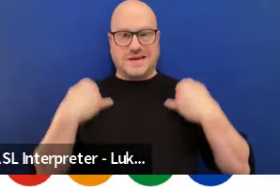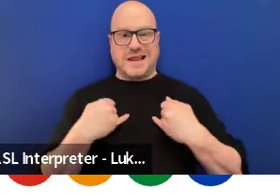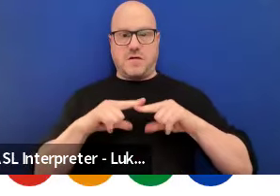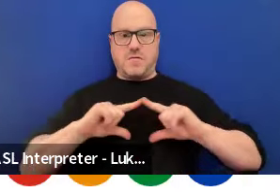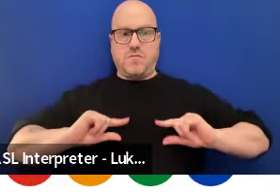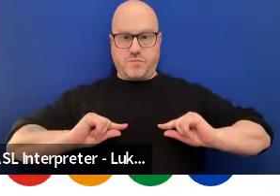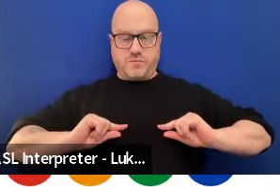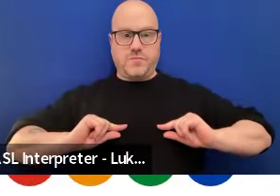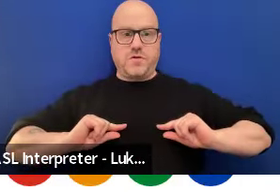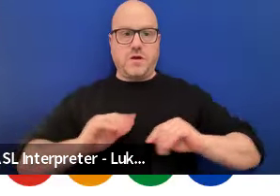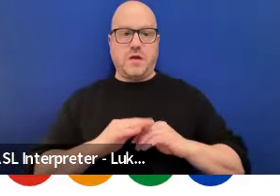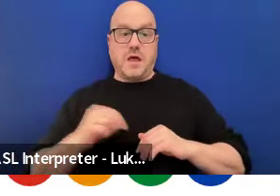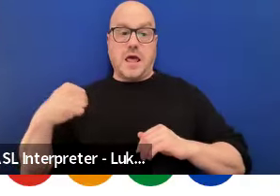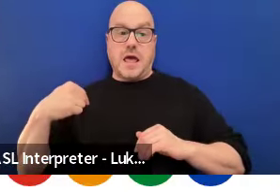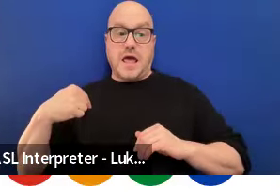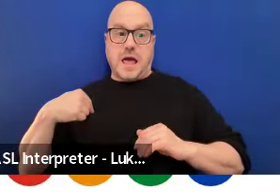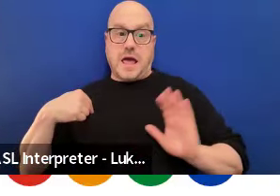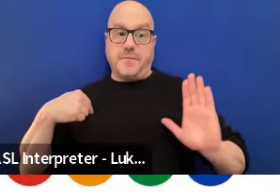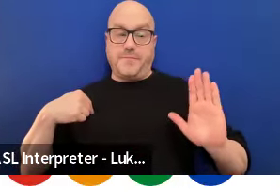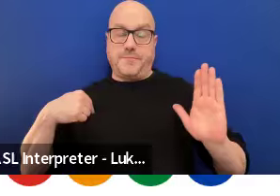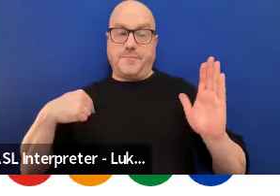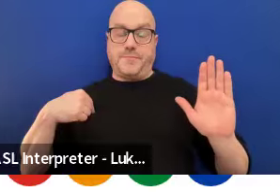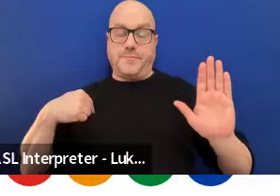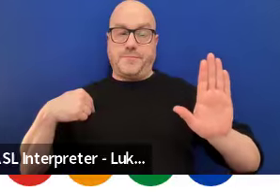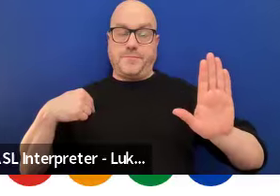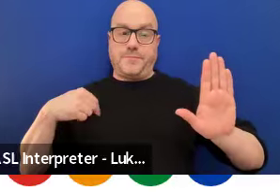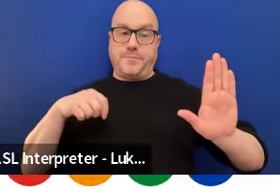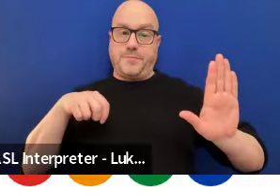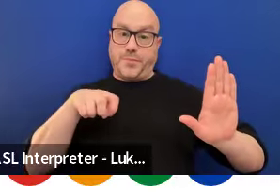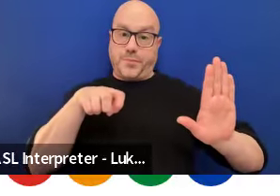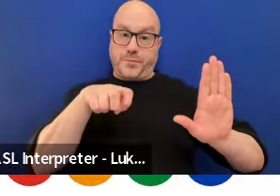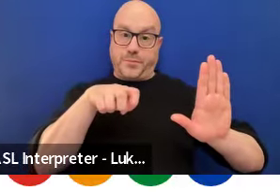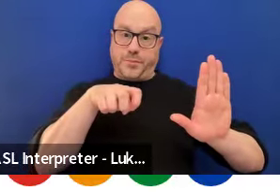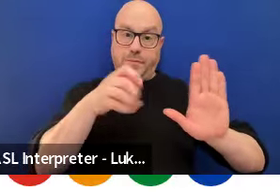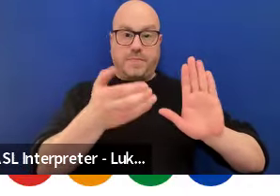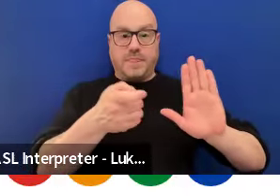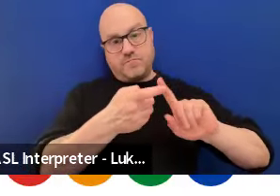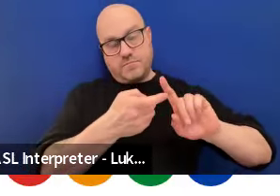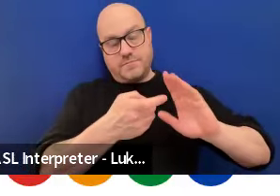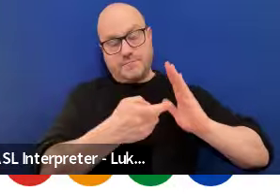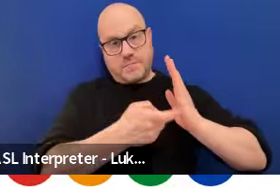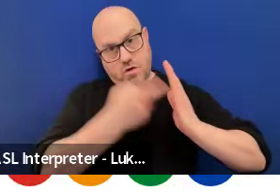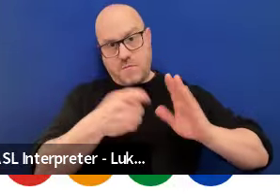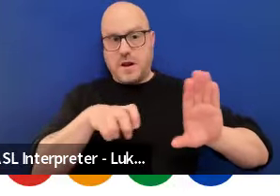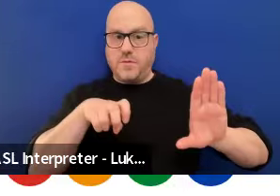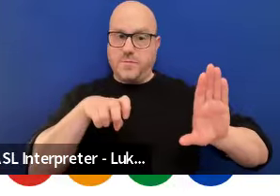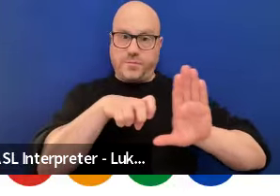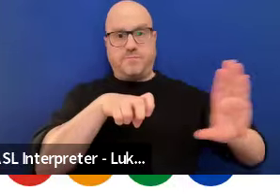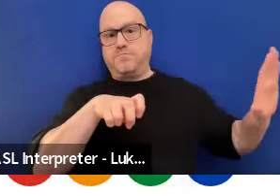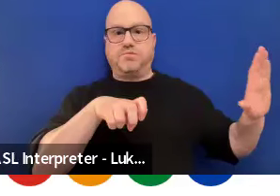AND IN THE IMAGE, I HAD THE CREDENTIAL ON A LANYARD AROUND MY NECK AND AS I APPROACHED THE GATE